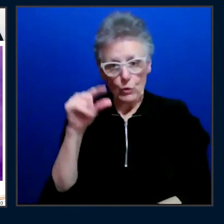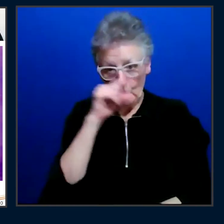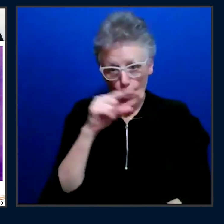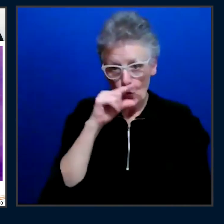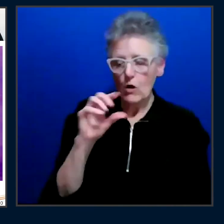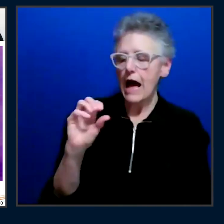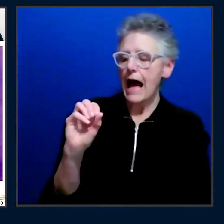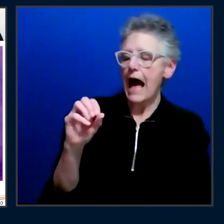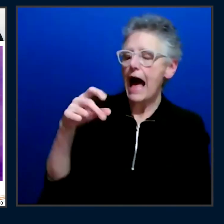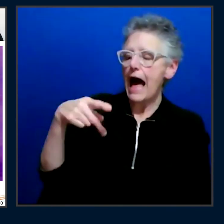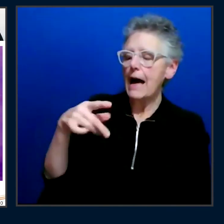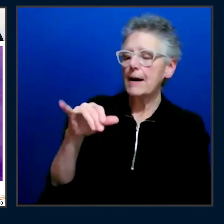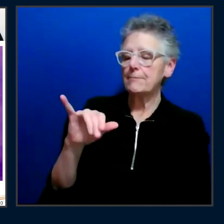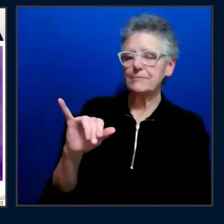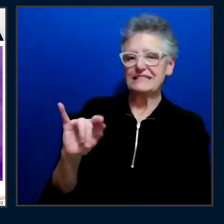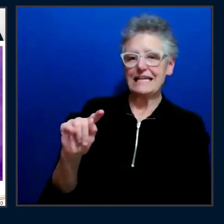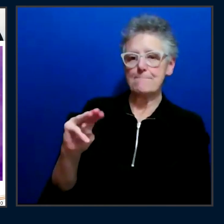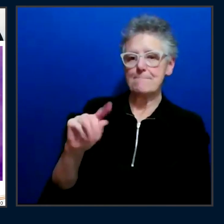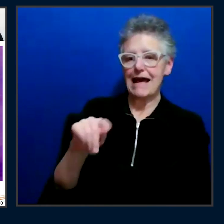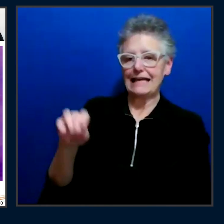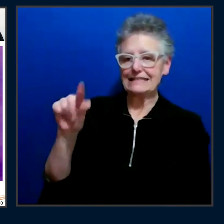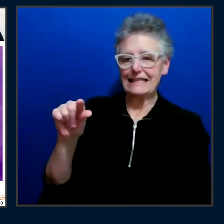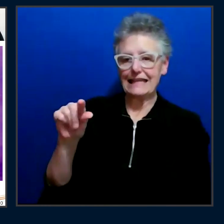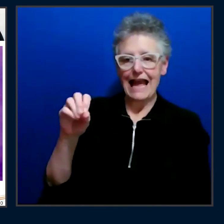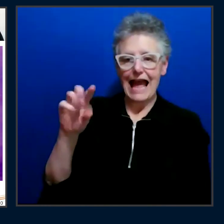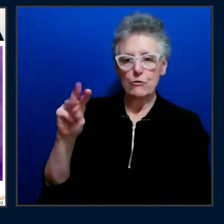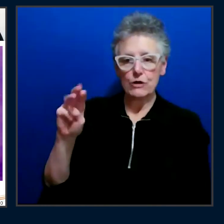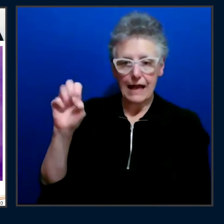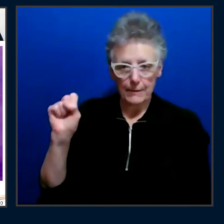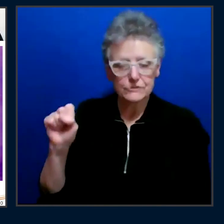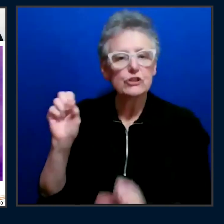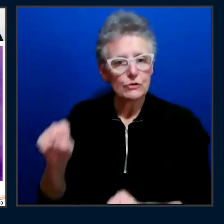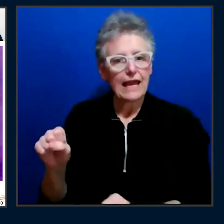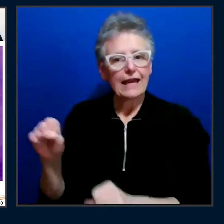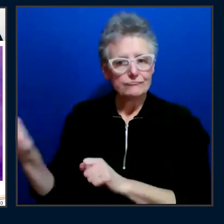And if you Google optimizing outcomes, you can easily pull up this document,